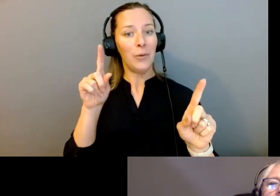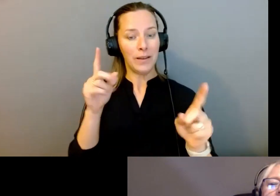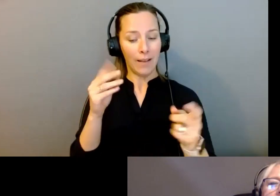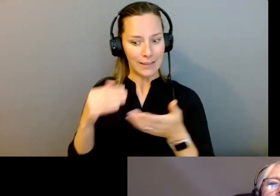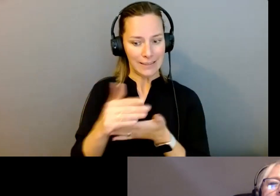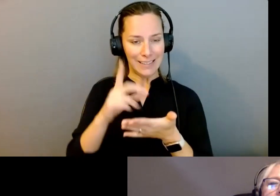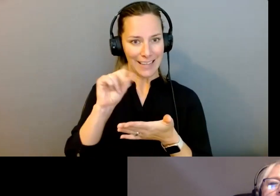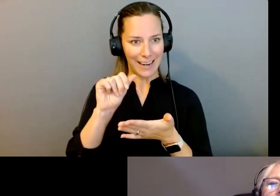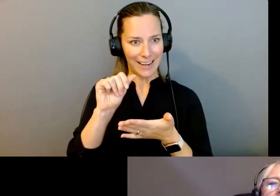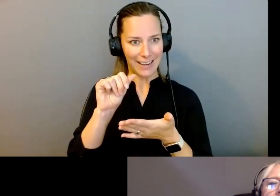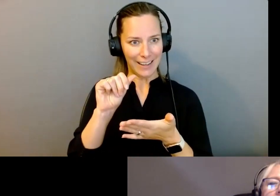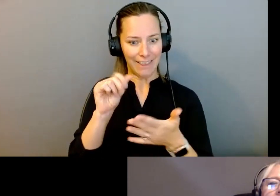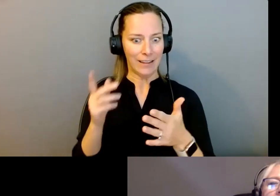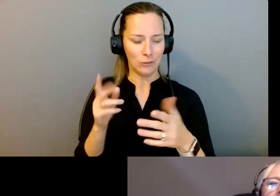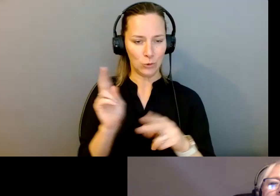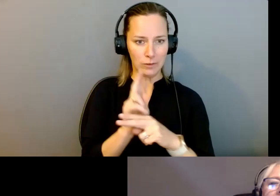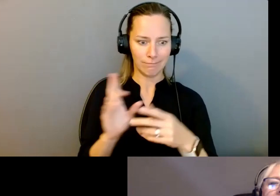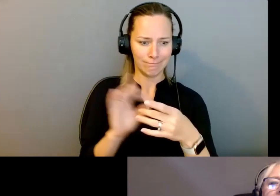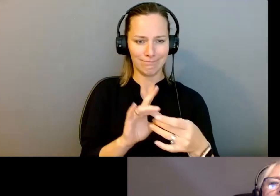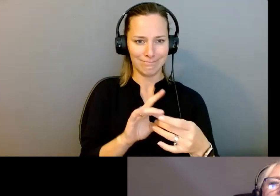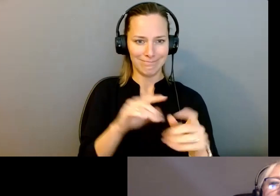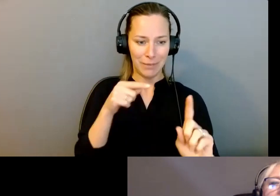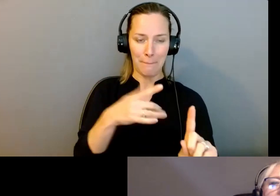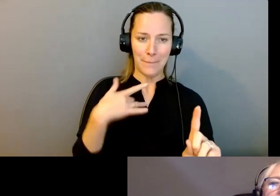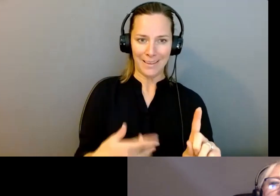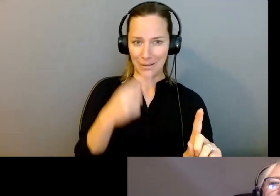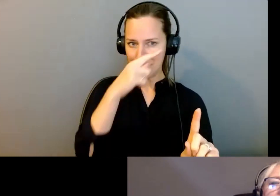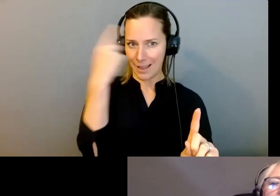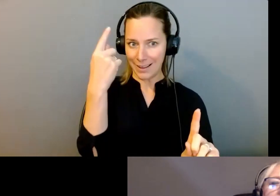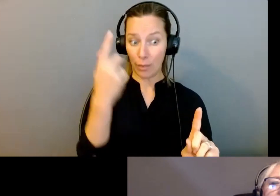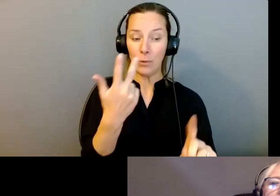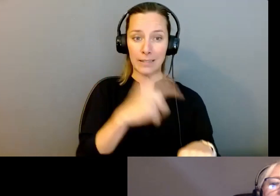it's used with racial bias. So, people who are Black are three times more likely to be restrained